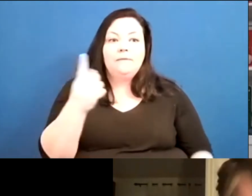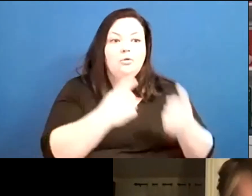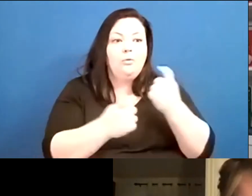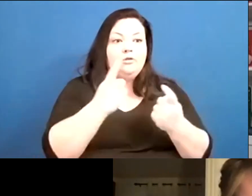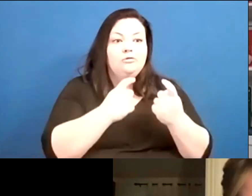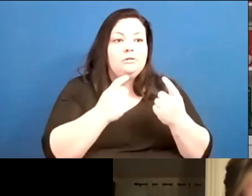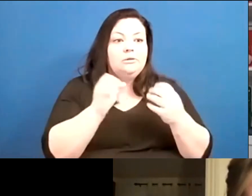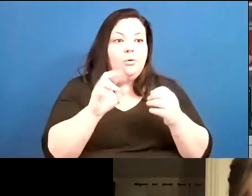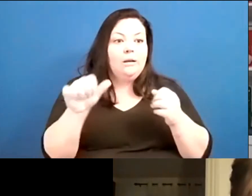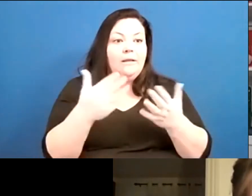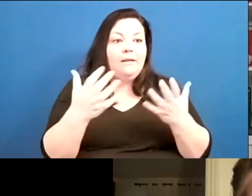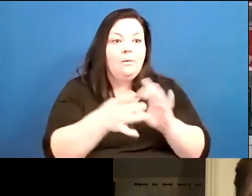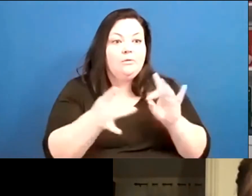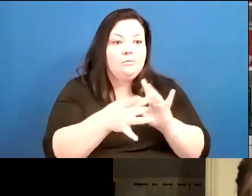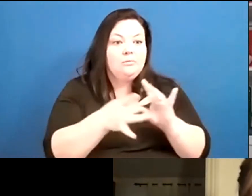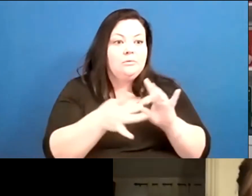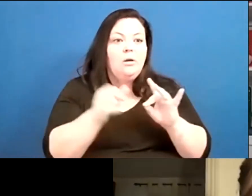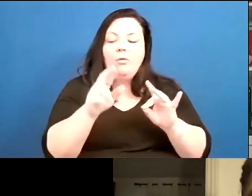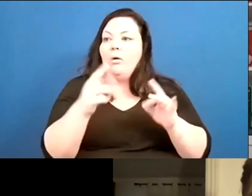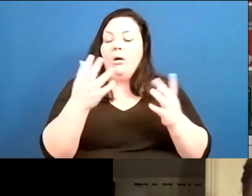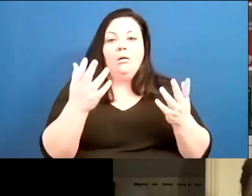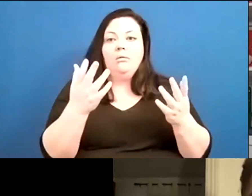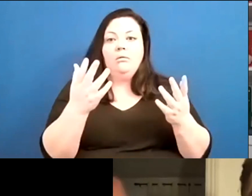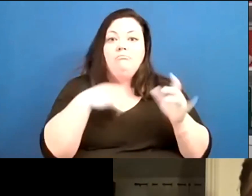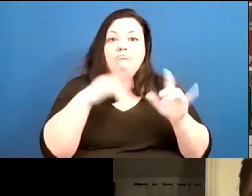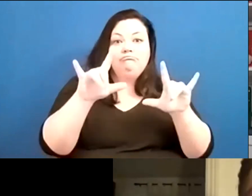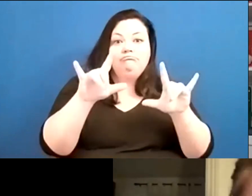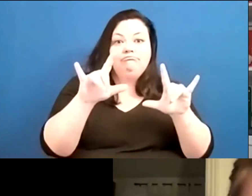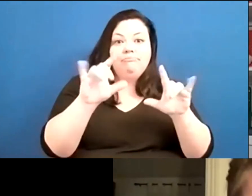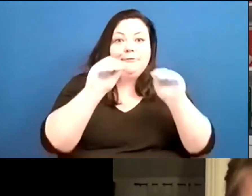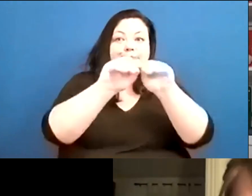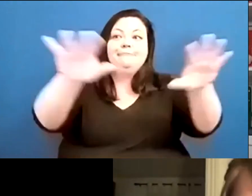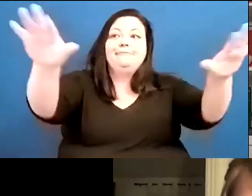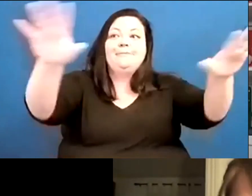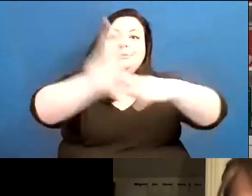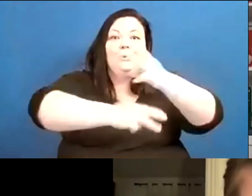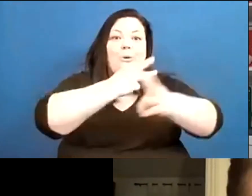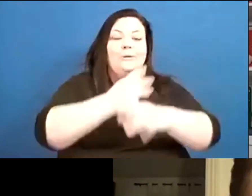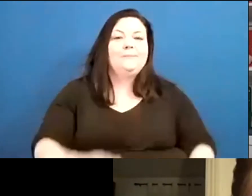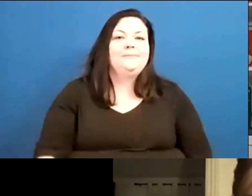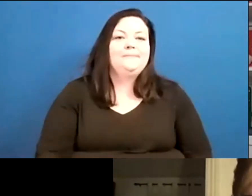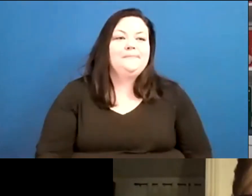they want to say or any like just, um, I love yous to send into the world?